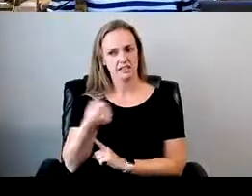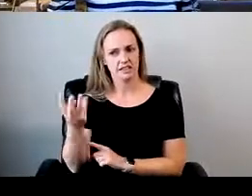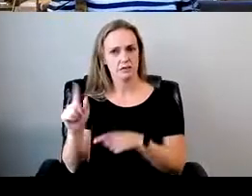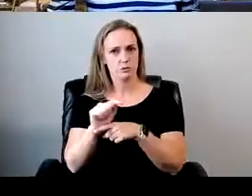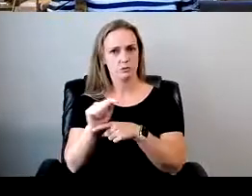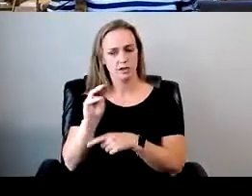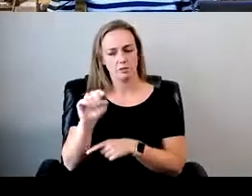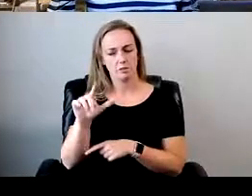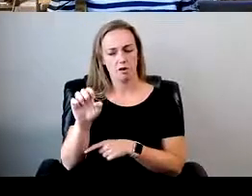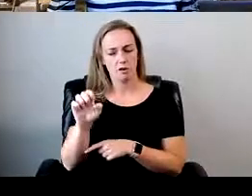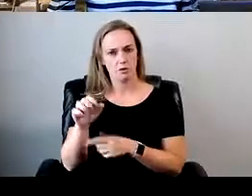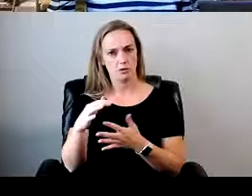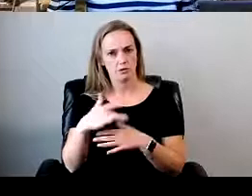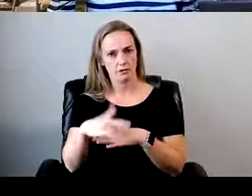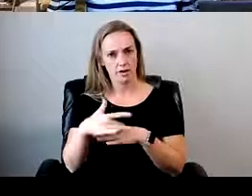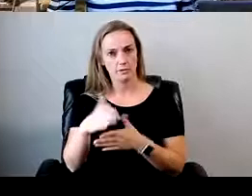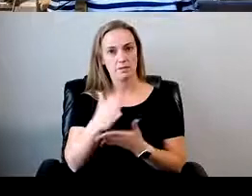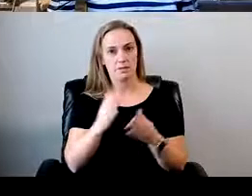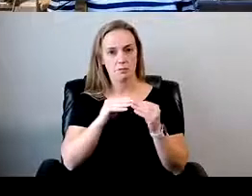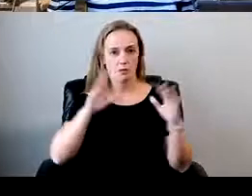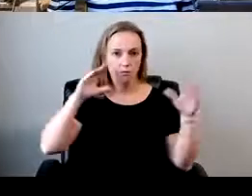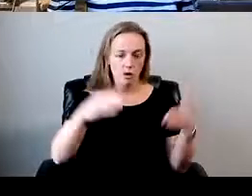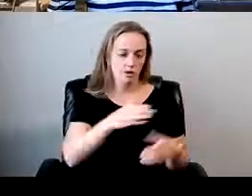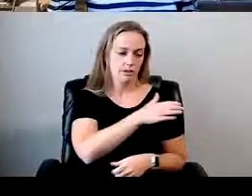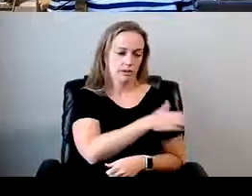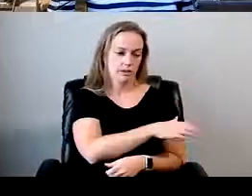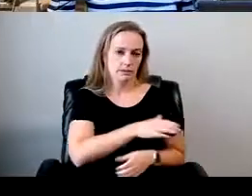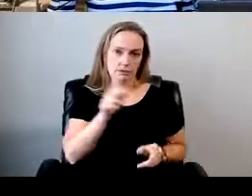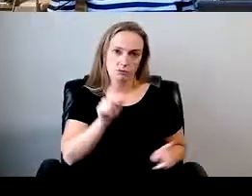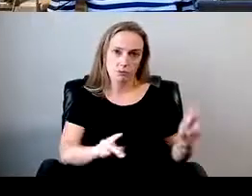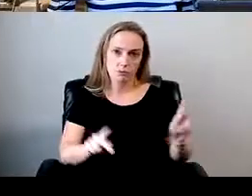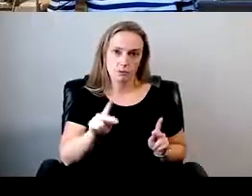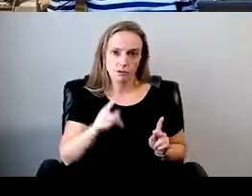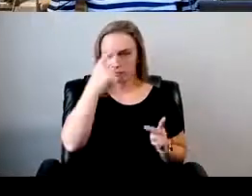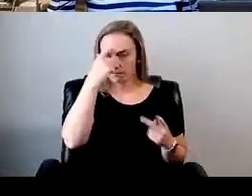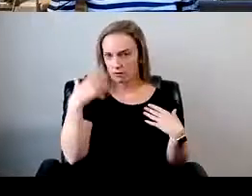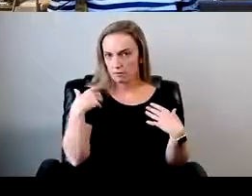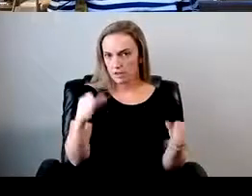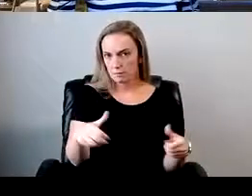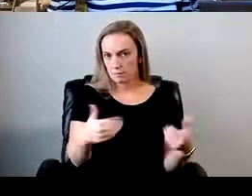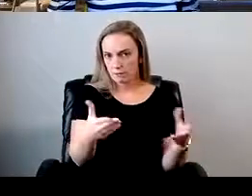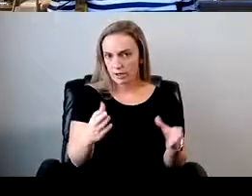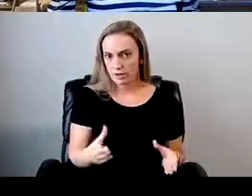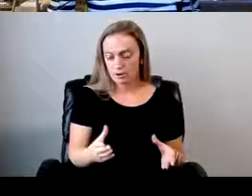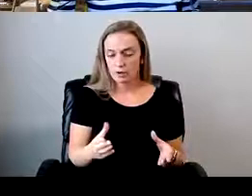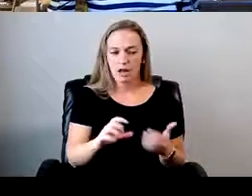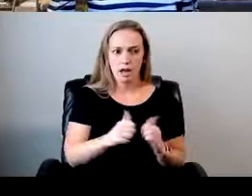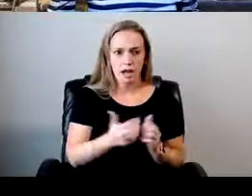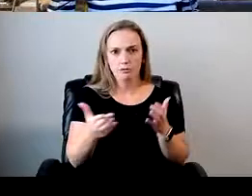Some are geared towards clinicians and other mental health providers about serving clients with developmental disabilities.